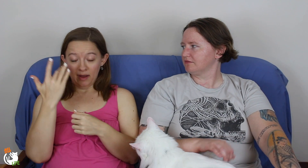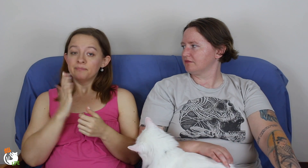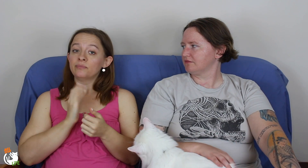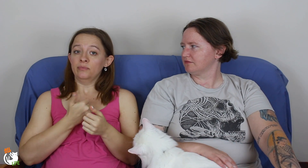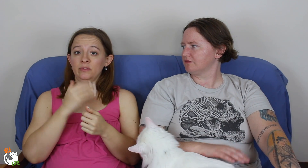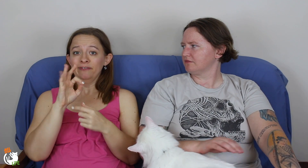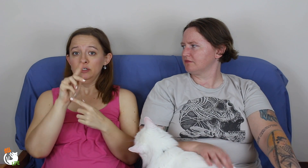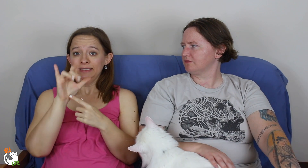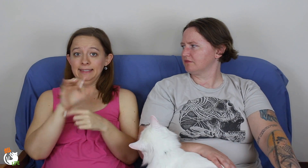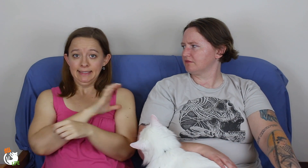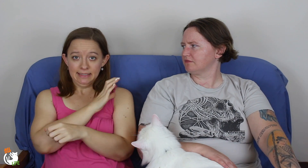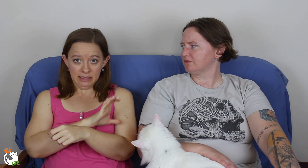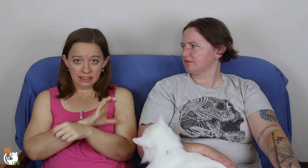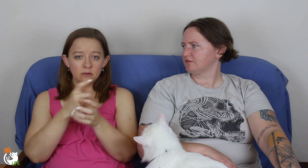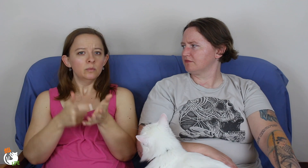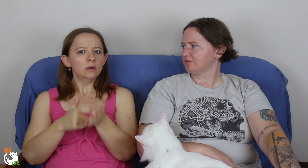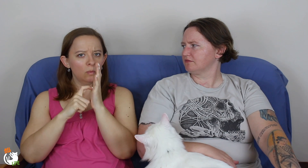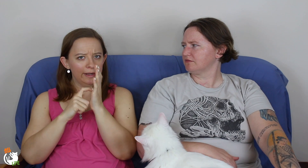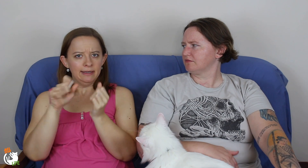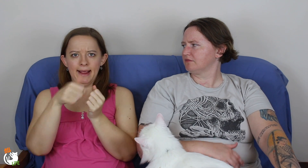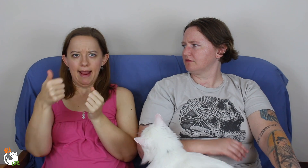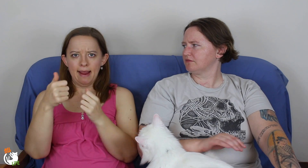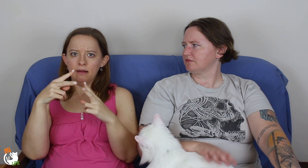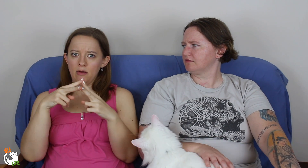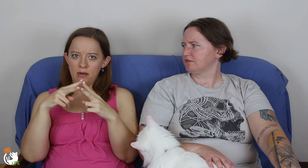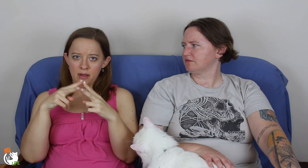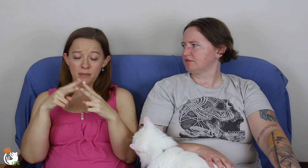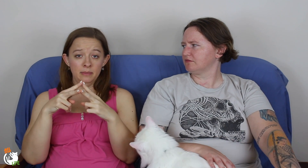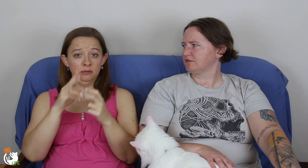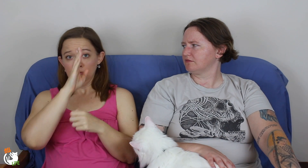is because our fertility clinic requires any couple